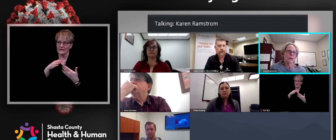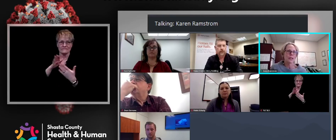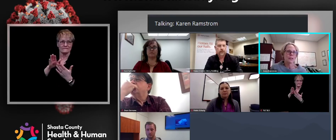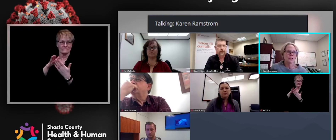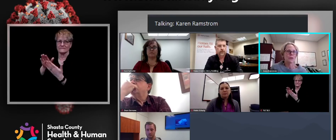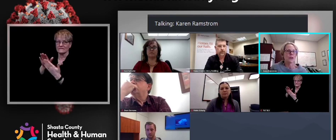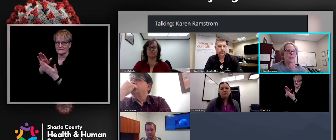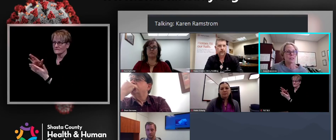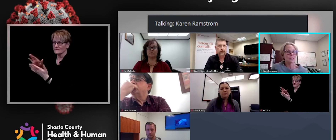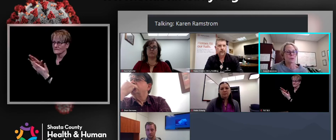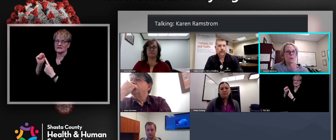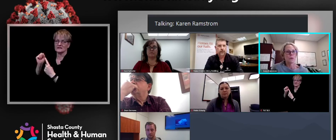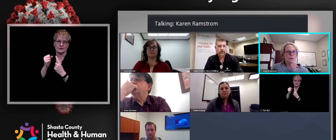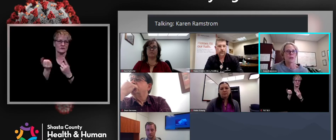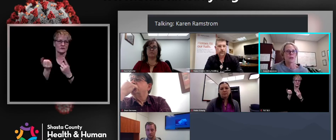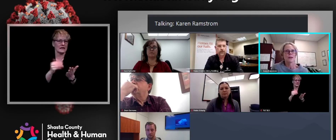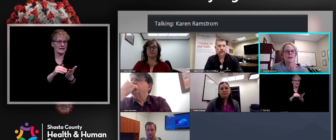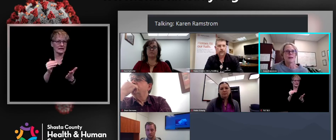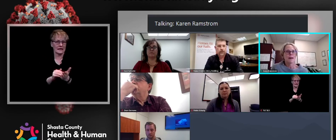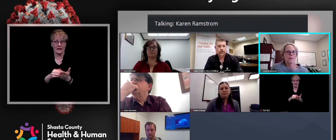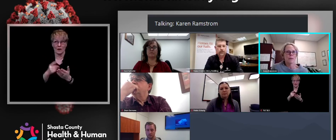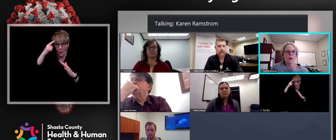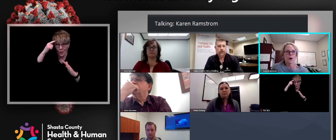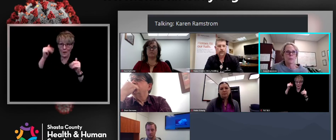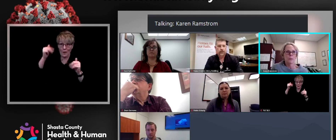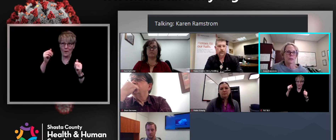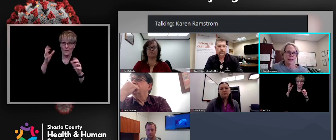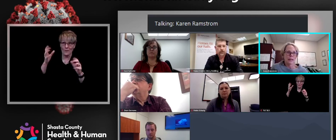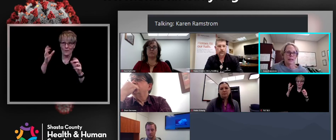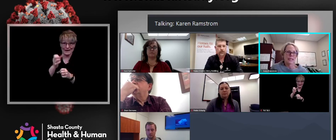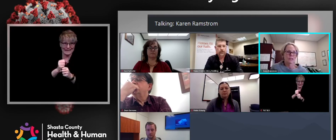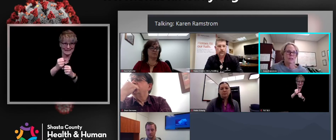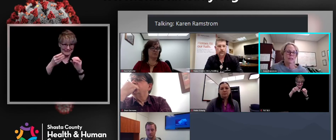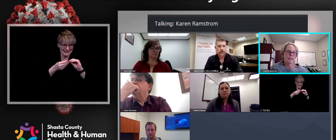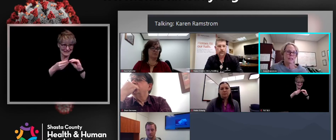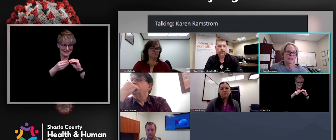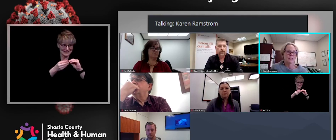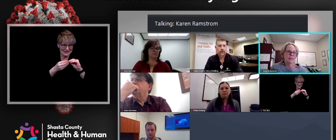get to, not as many as we had hoped for. We're hoping we don't have to cancel any clinics because